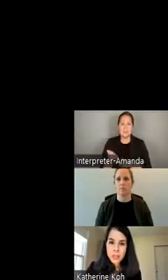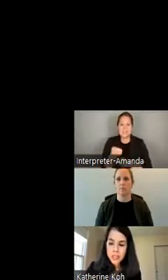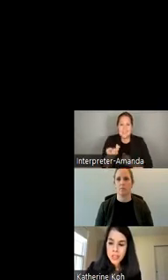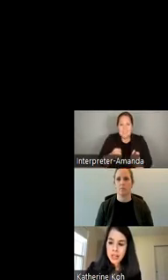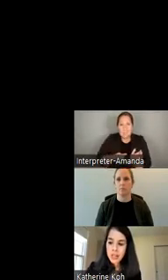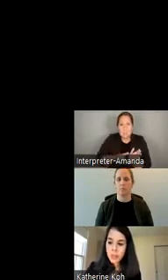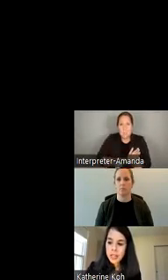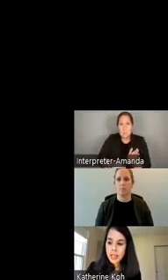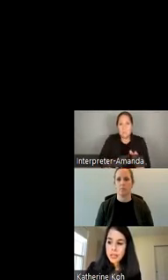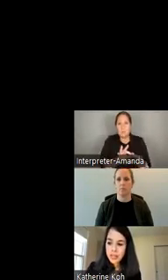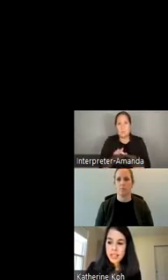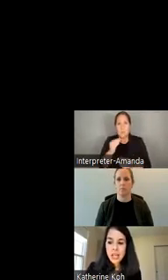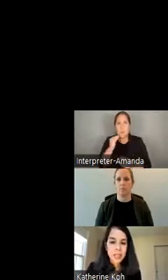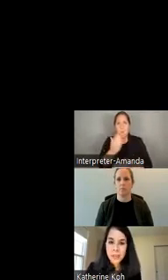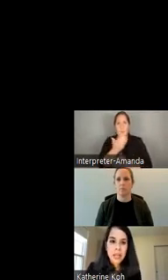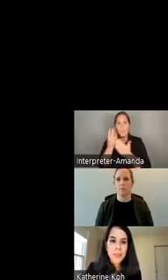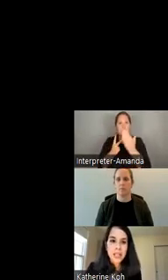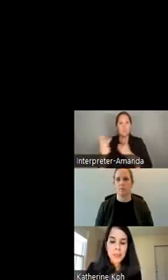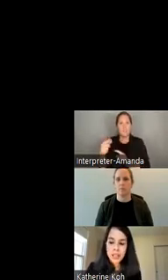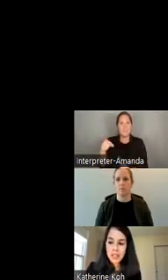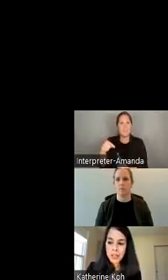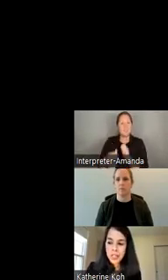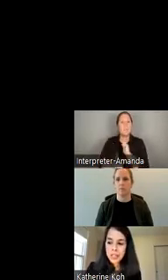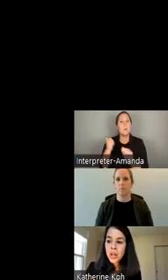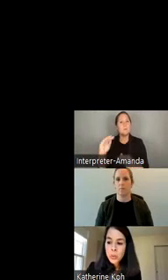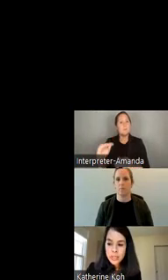prediction and the ones that do exist have been limited by the ability to predict who